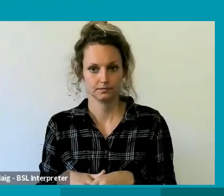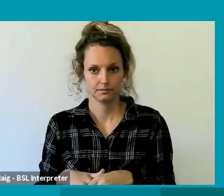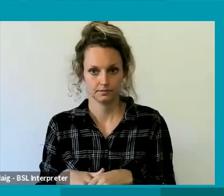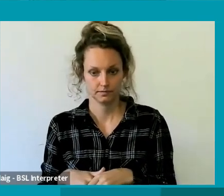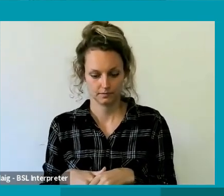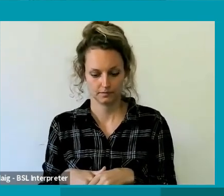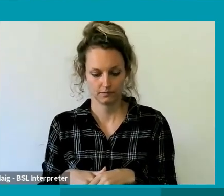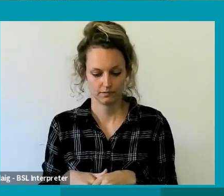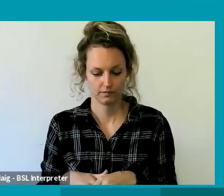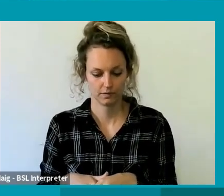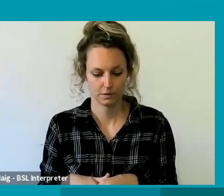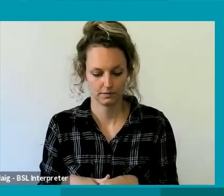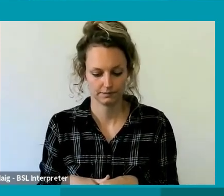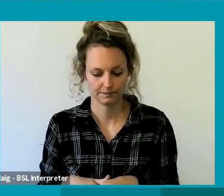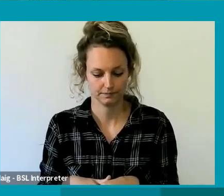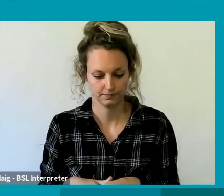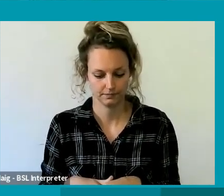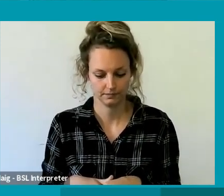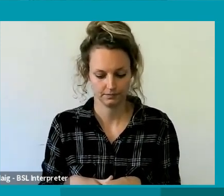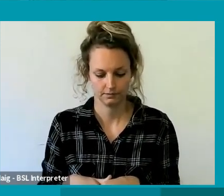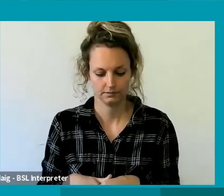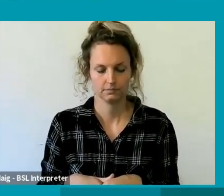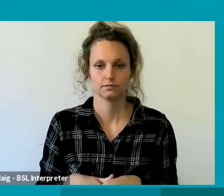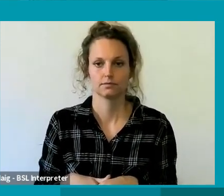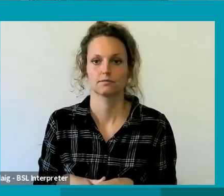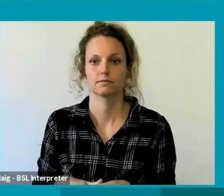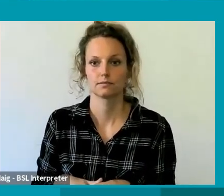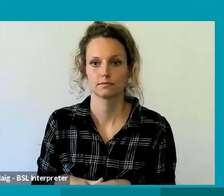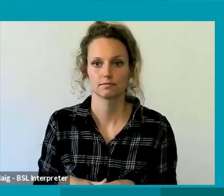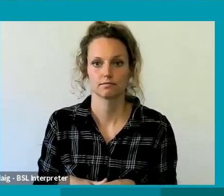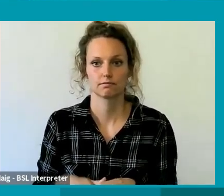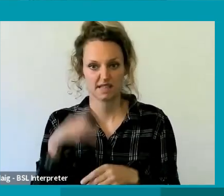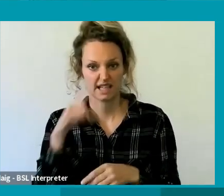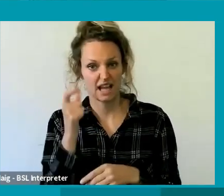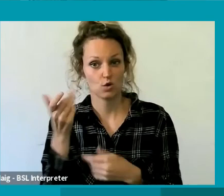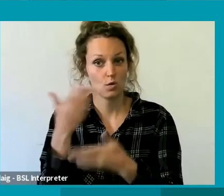It's difficult, isn't it? Can you get can you? Can you expand, please,